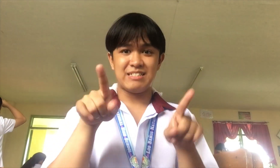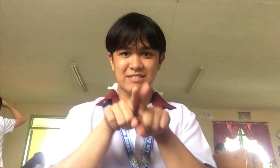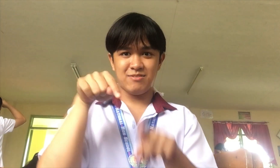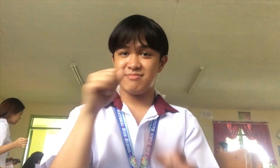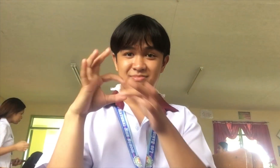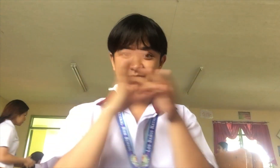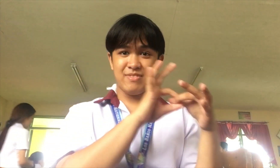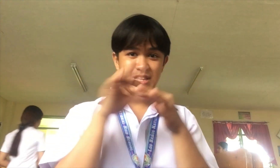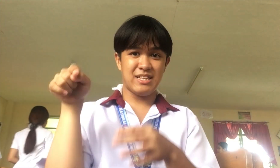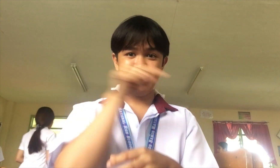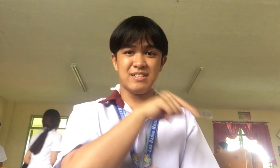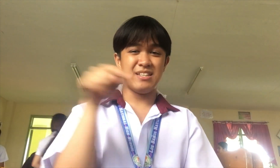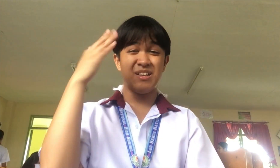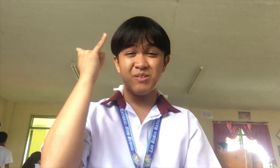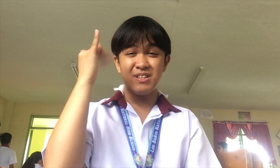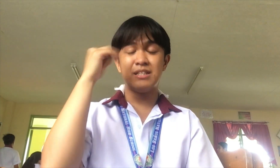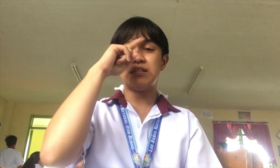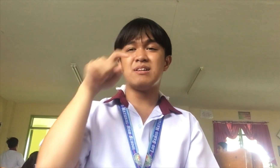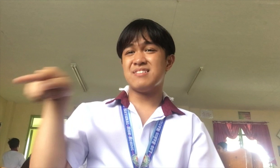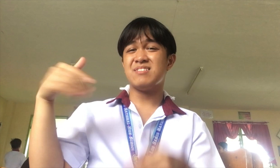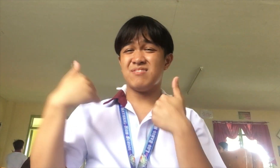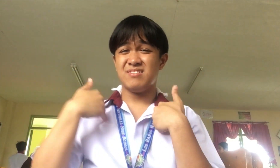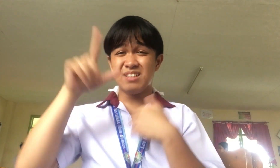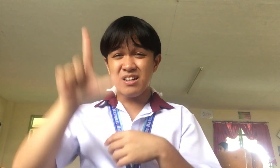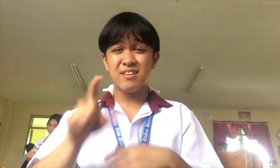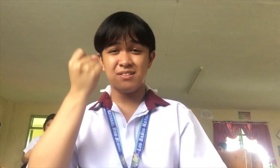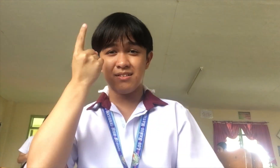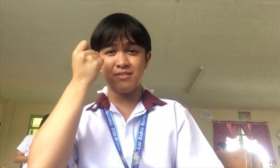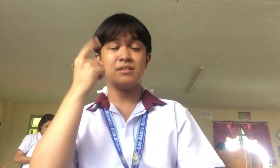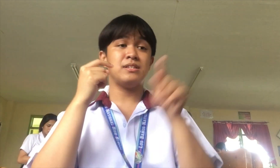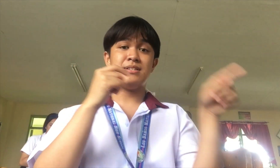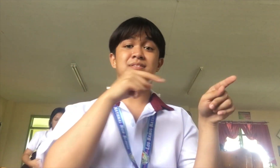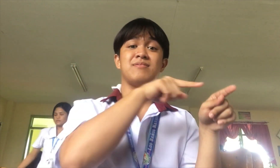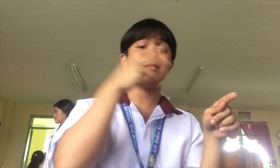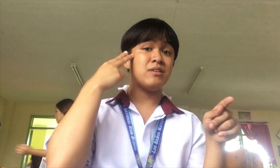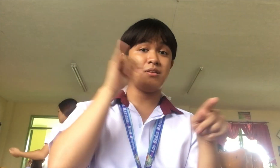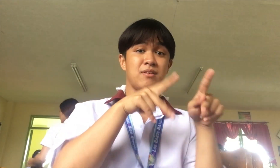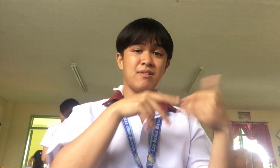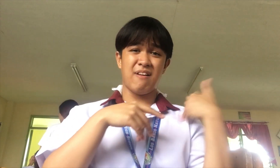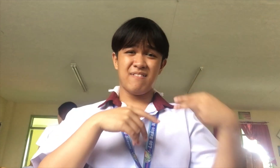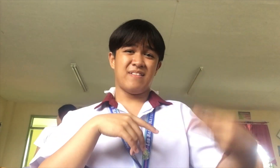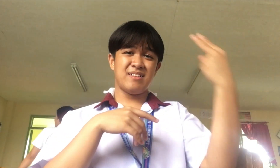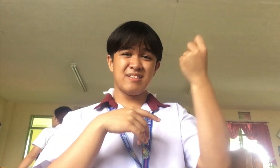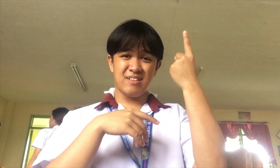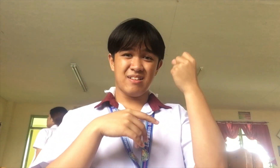it's like that they're not the same because the deaf group does have low understanding while other hearing groups does have clear or high understanding